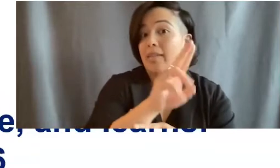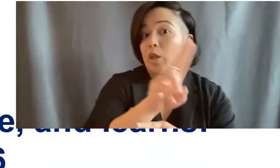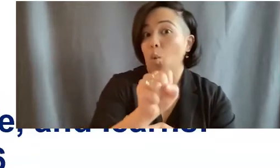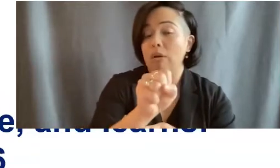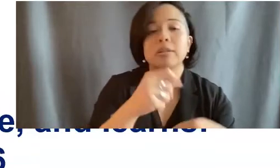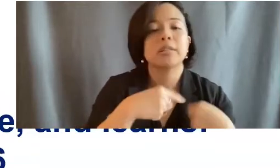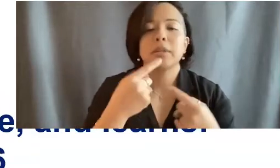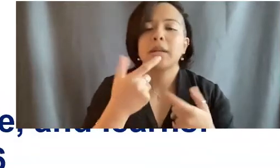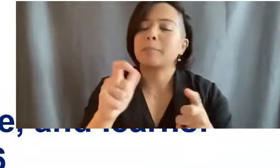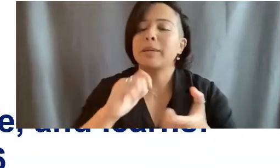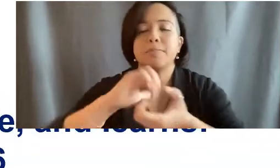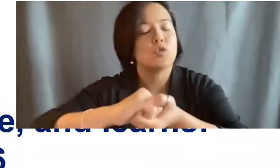really big partner and you know. Obviously, we all have different sort of fiscal